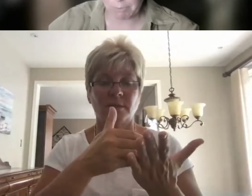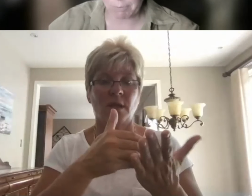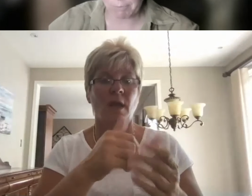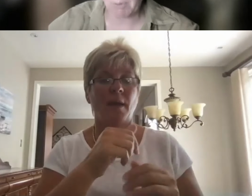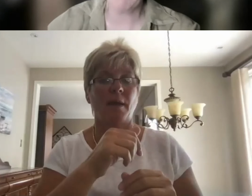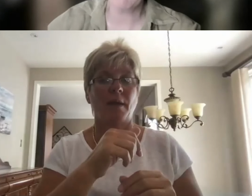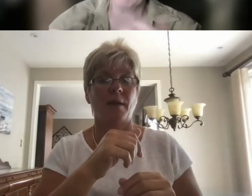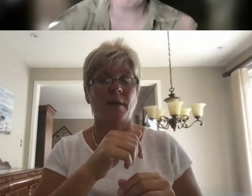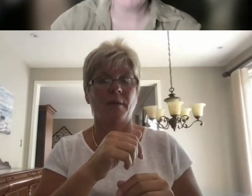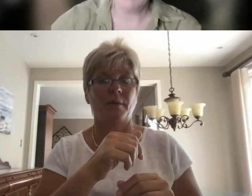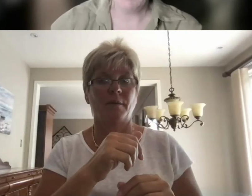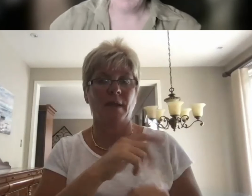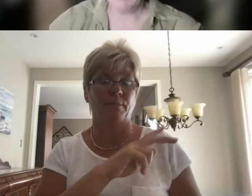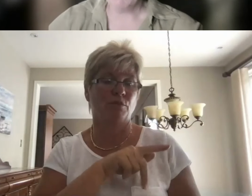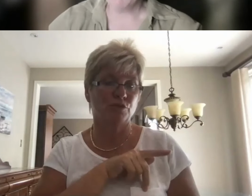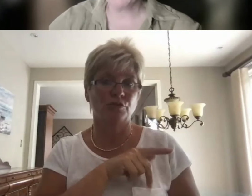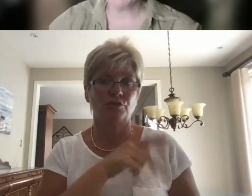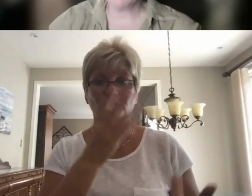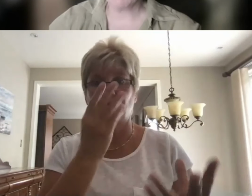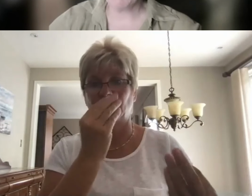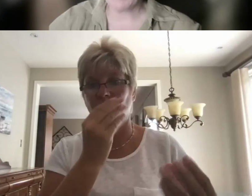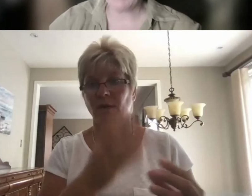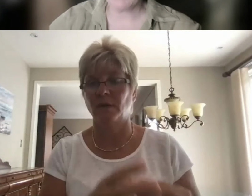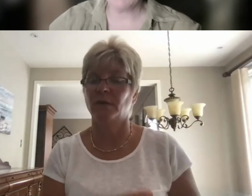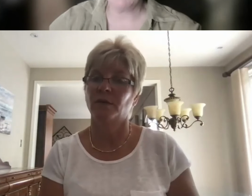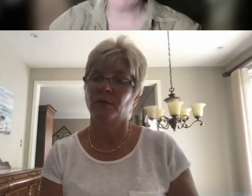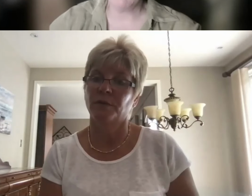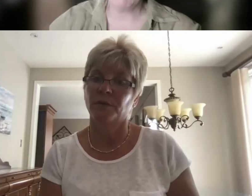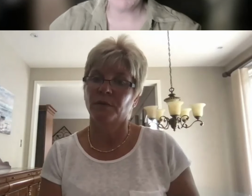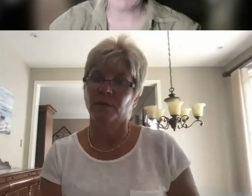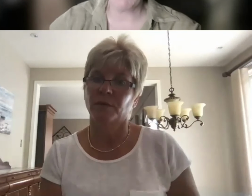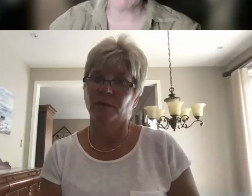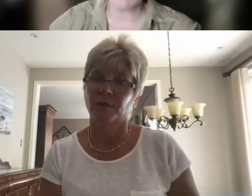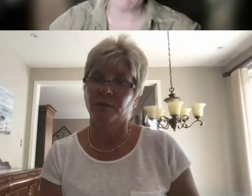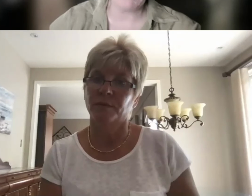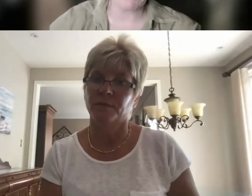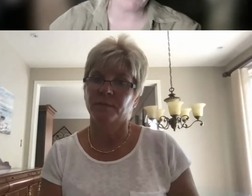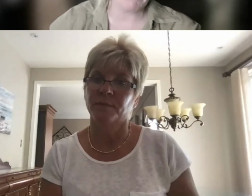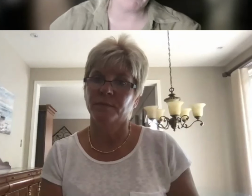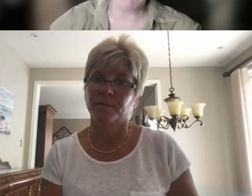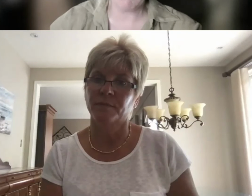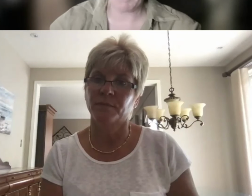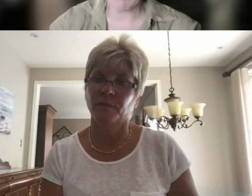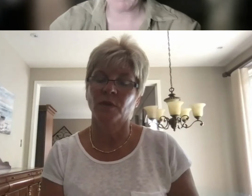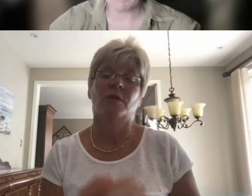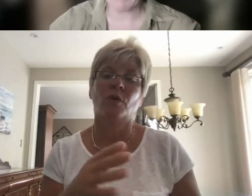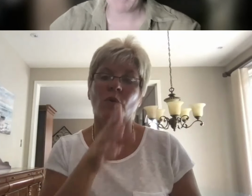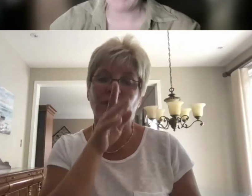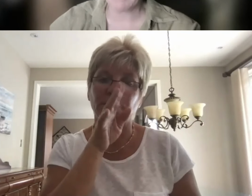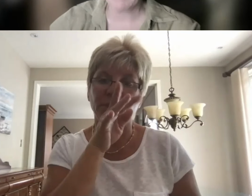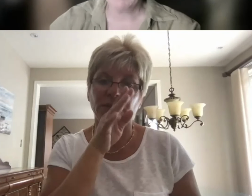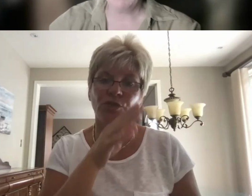or personal interpretation of dysarthric speech to whatever is meant,